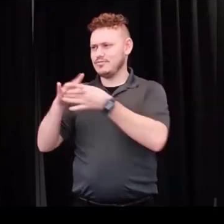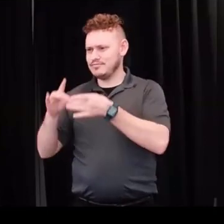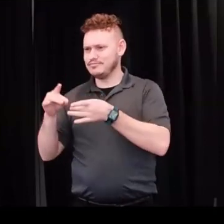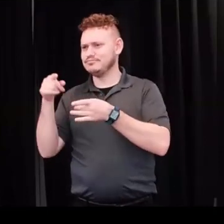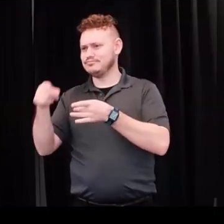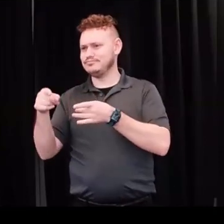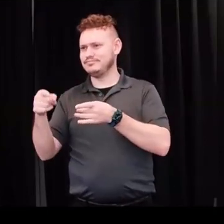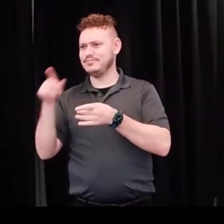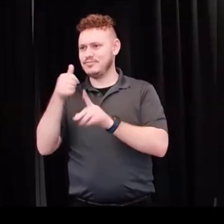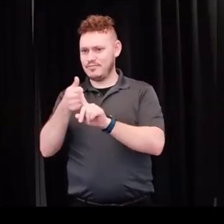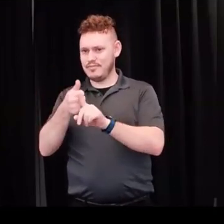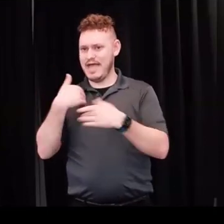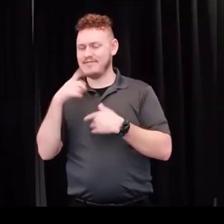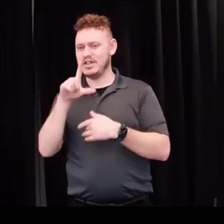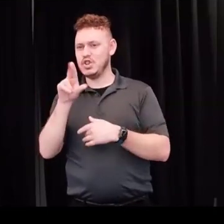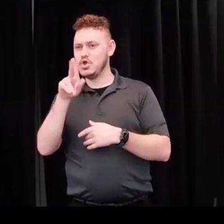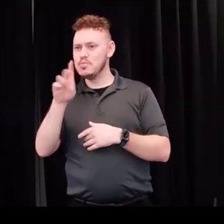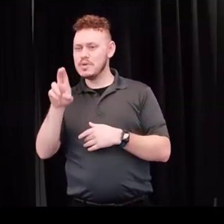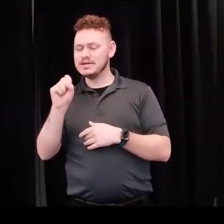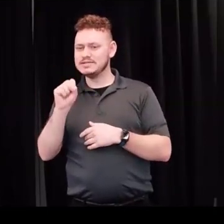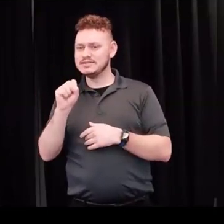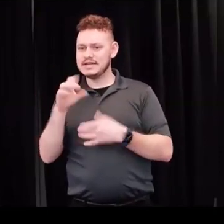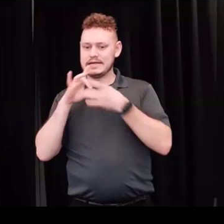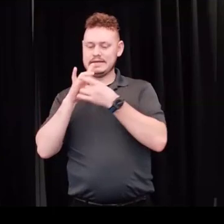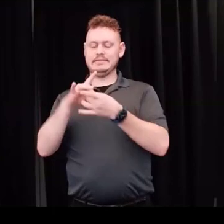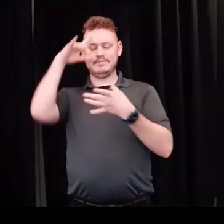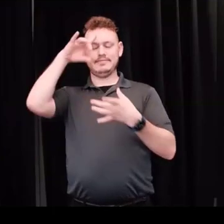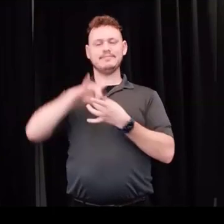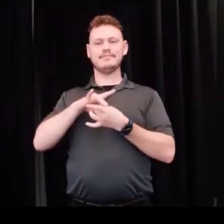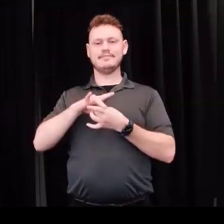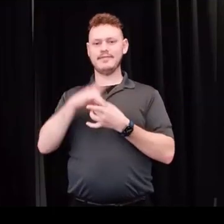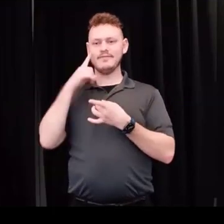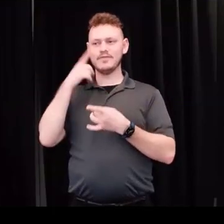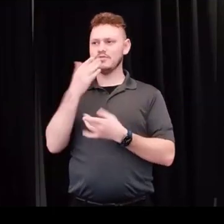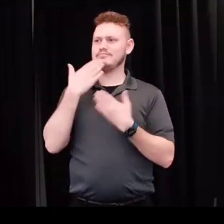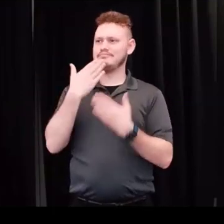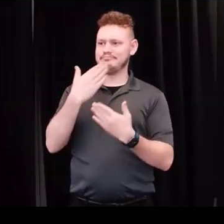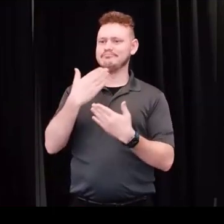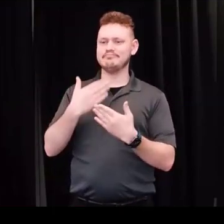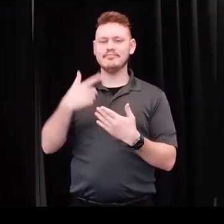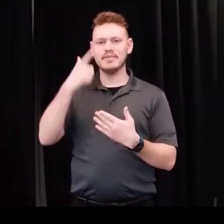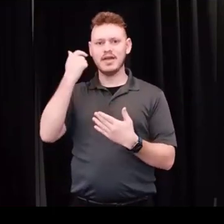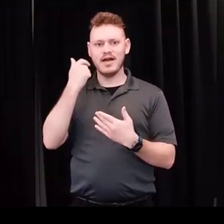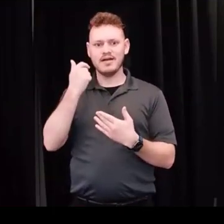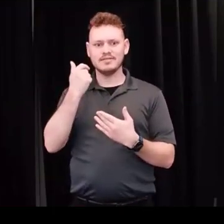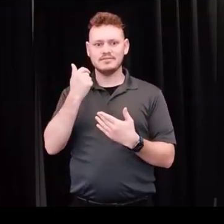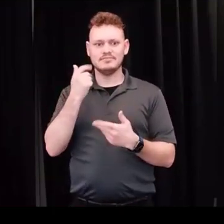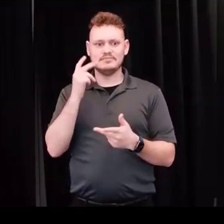that you have lupus and that it connected for you. Because there are those things that we don't see,